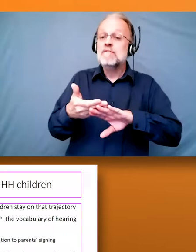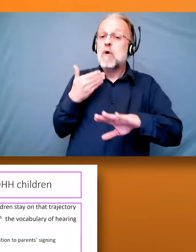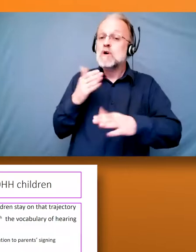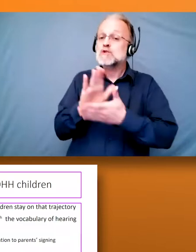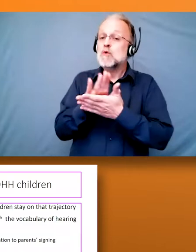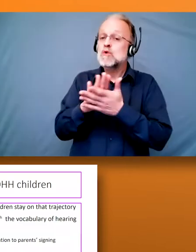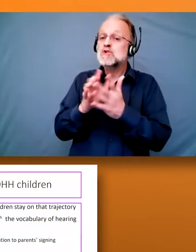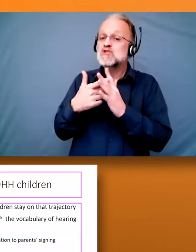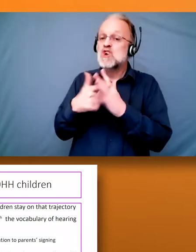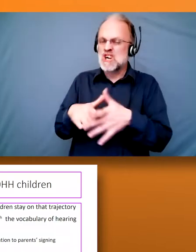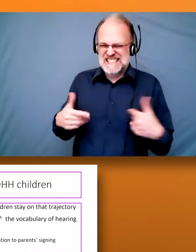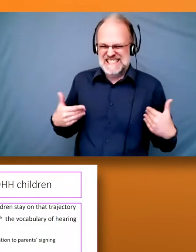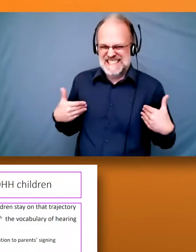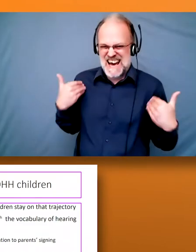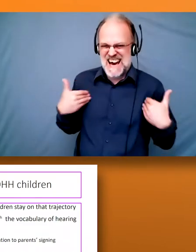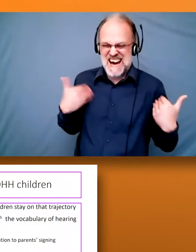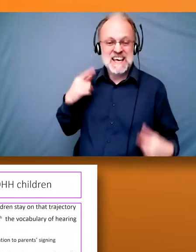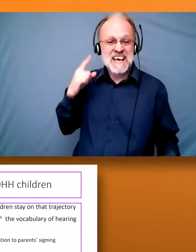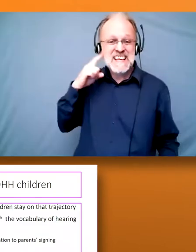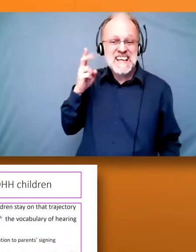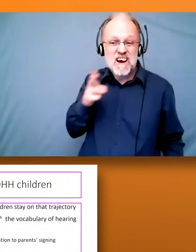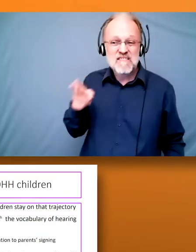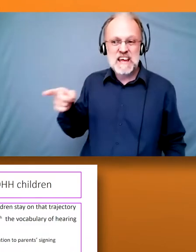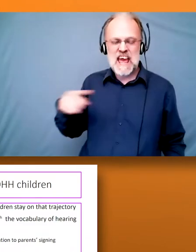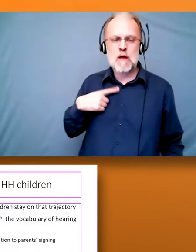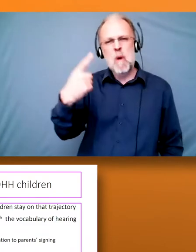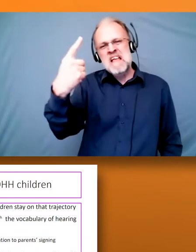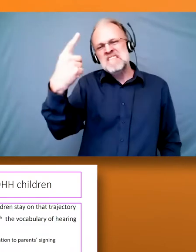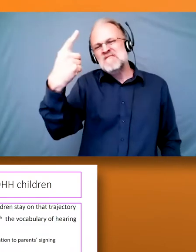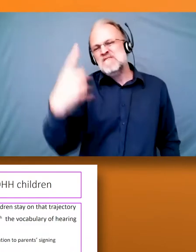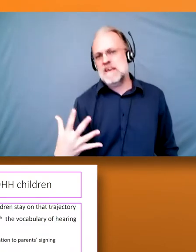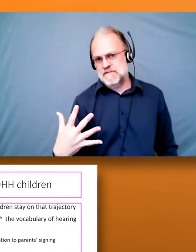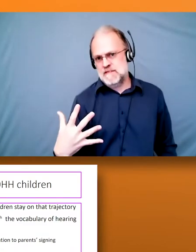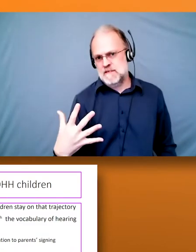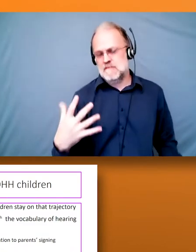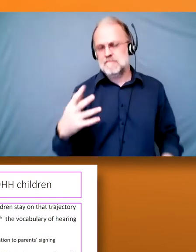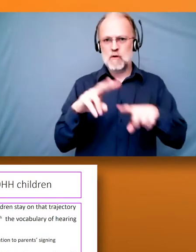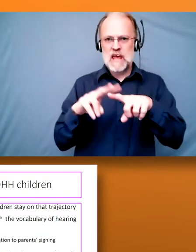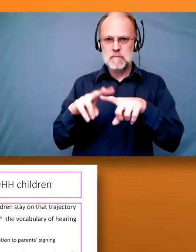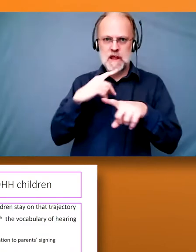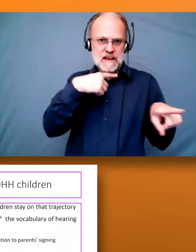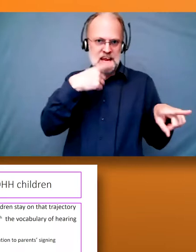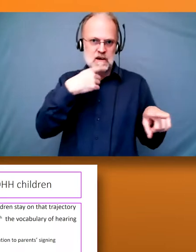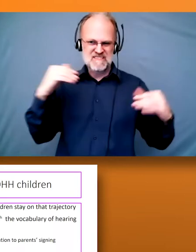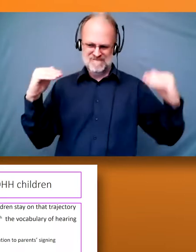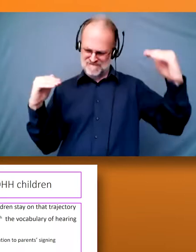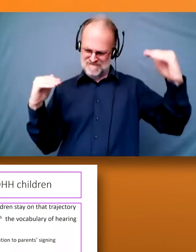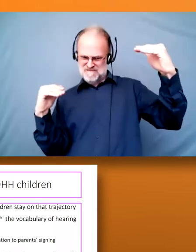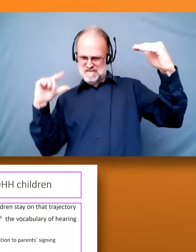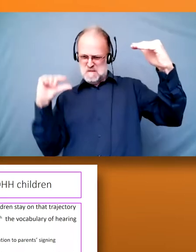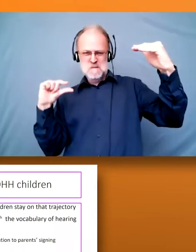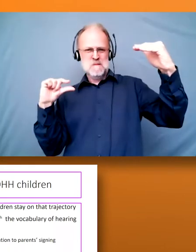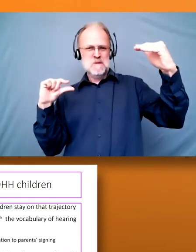Before school starts, so in the early years, deaf and hard-of-hearing kids can have one fifth the vocabulary of a typical hearing child.